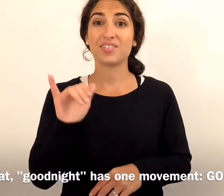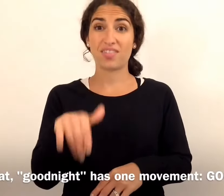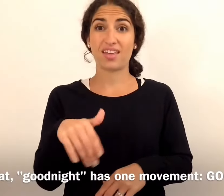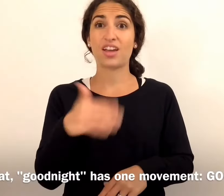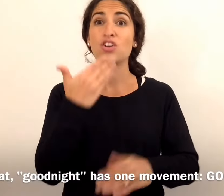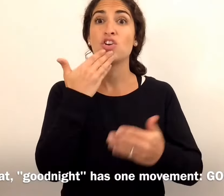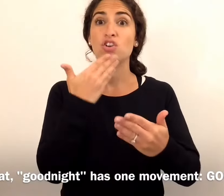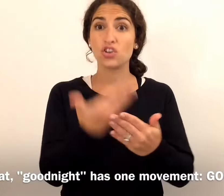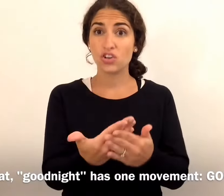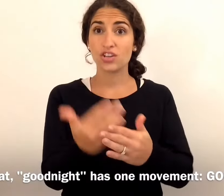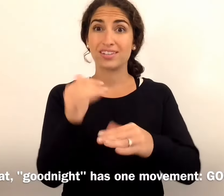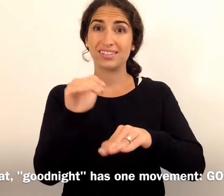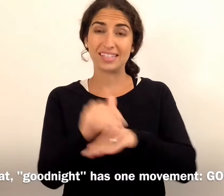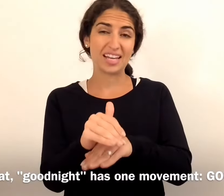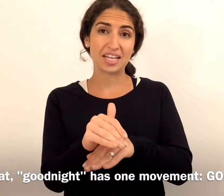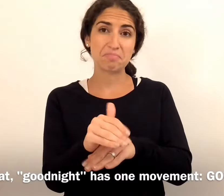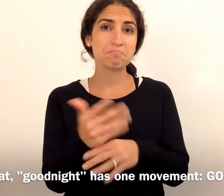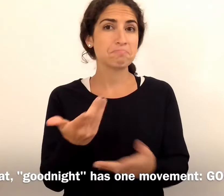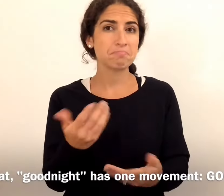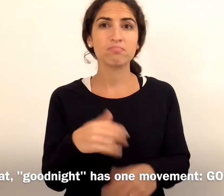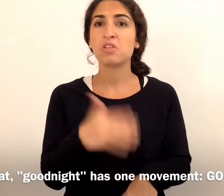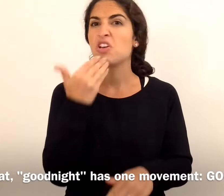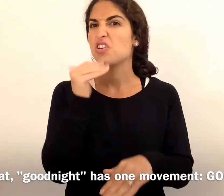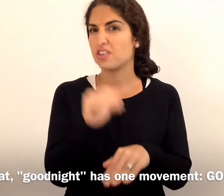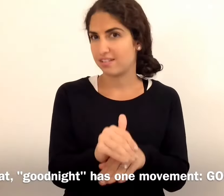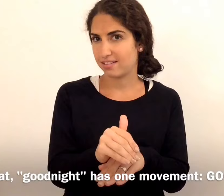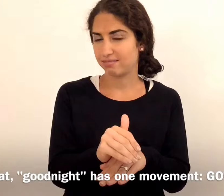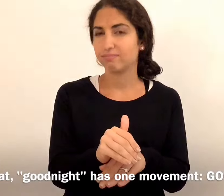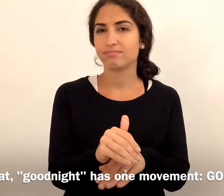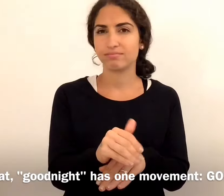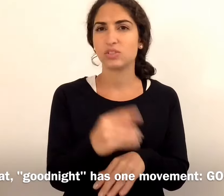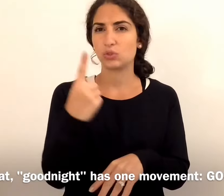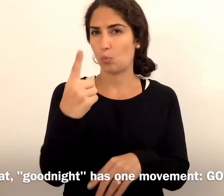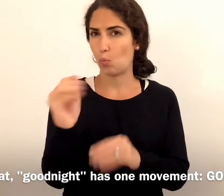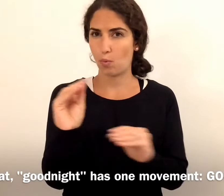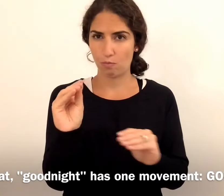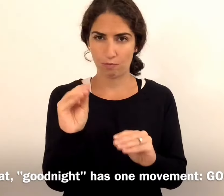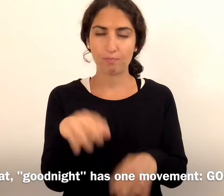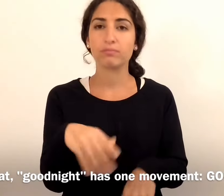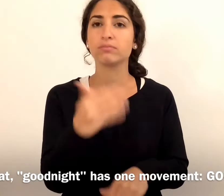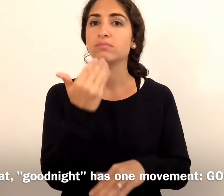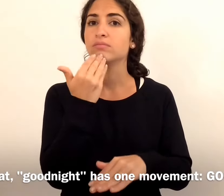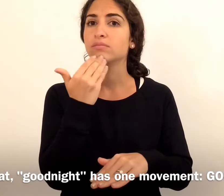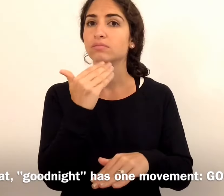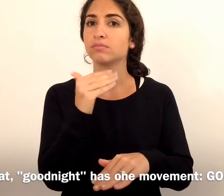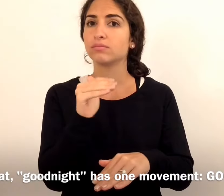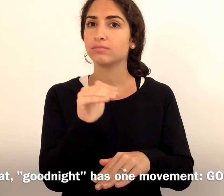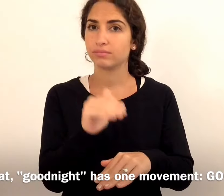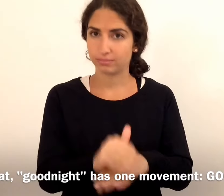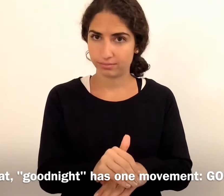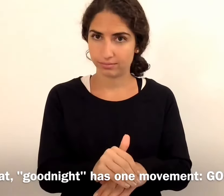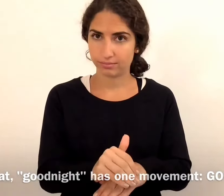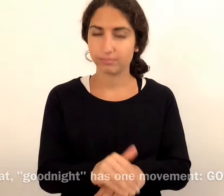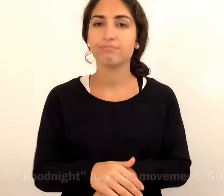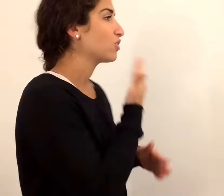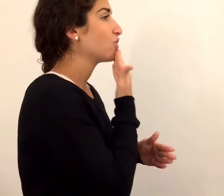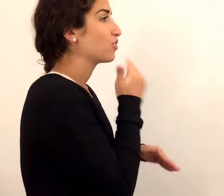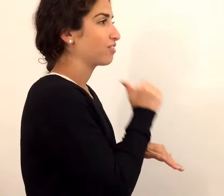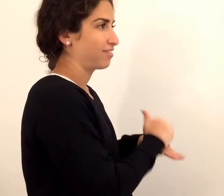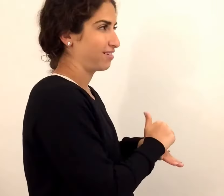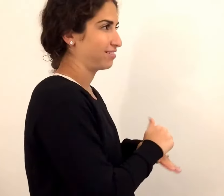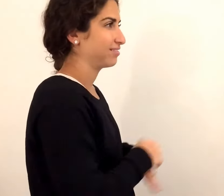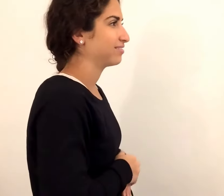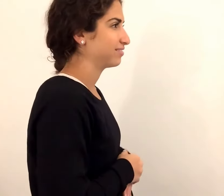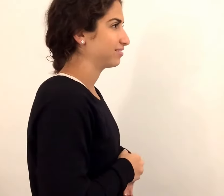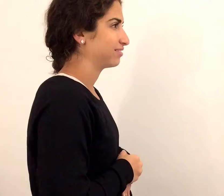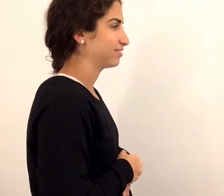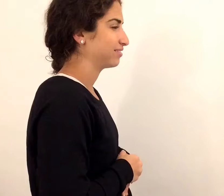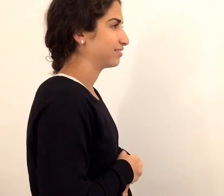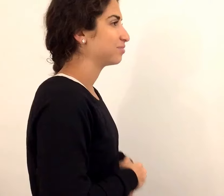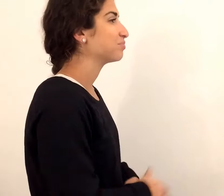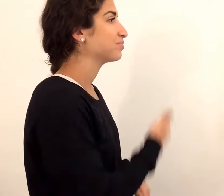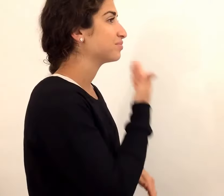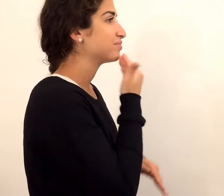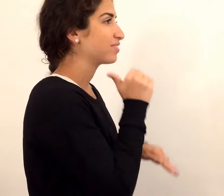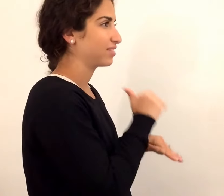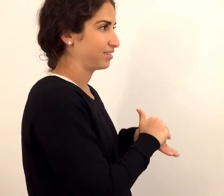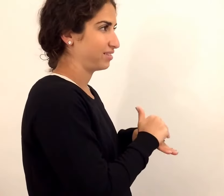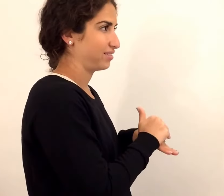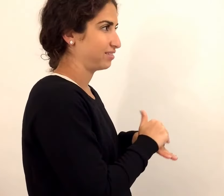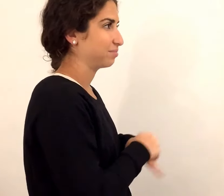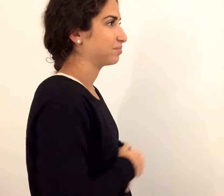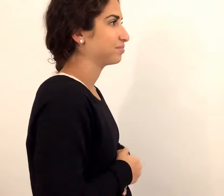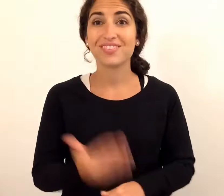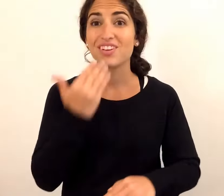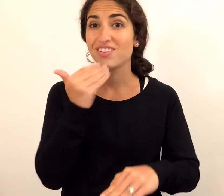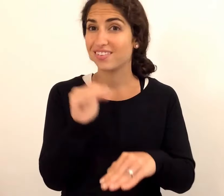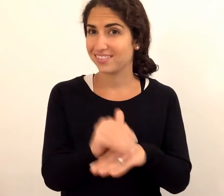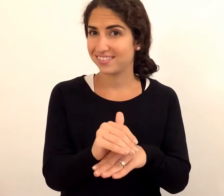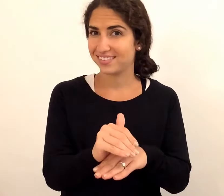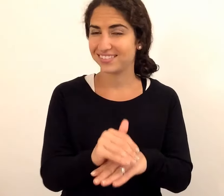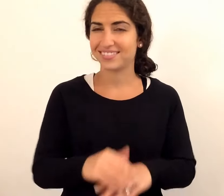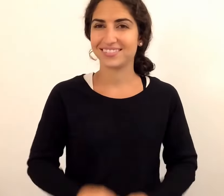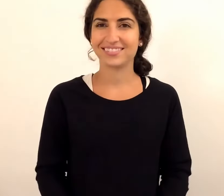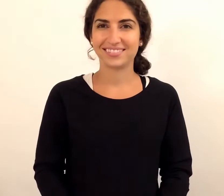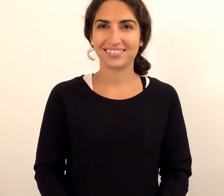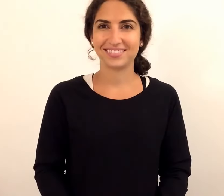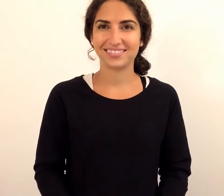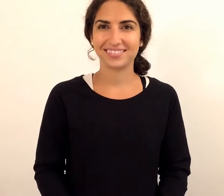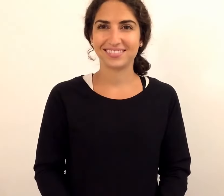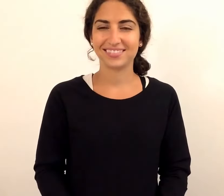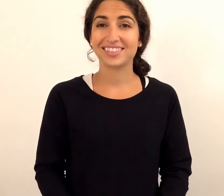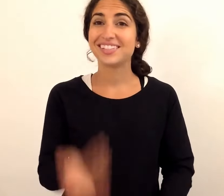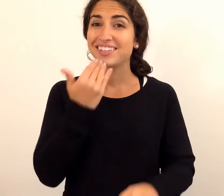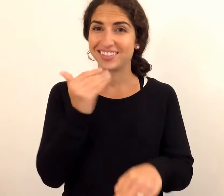"Good night" really one movement: GOODNIGHT. "Goodnight"